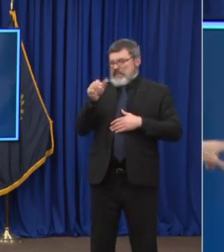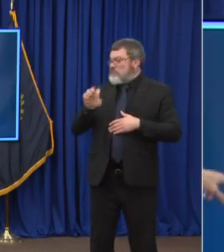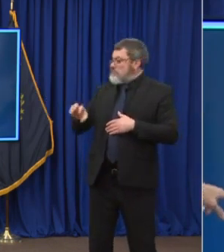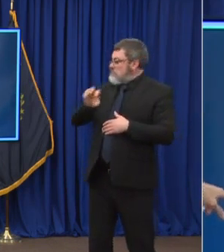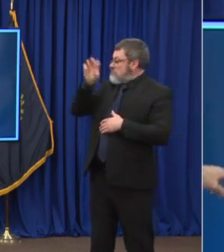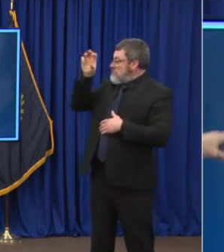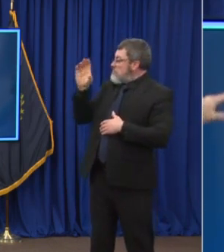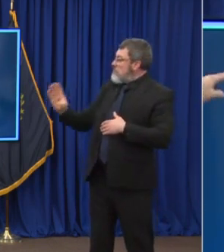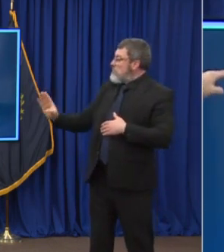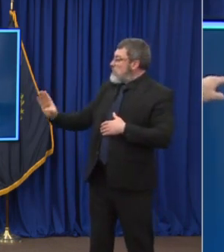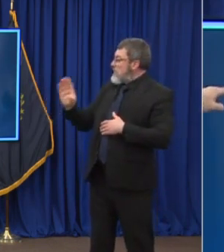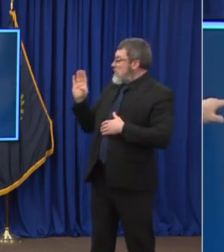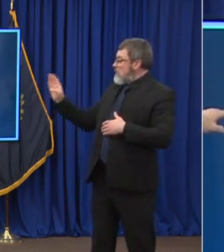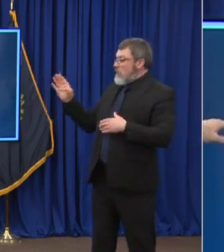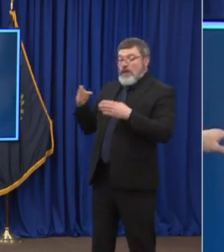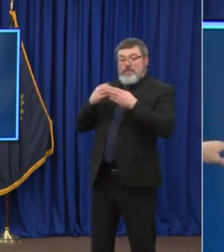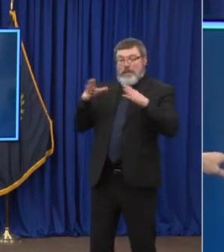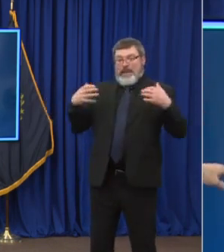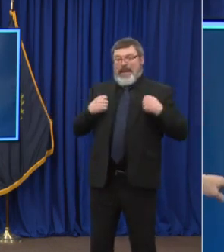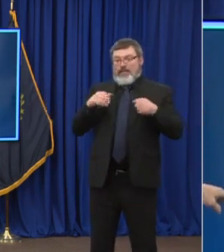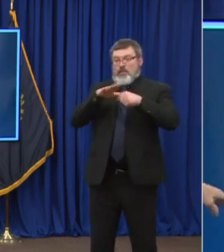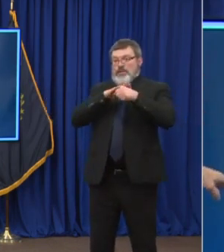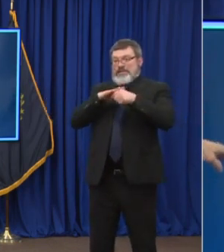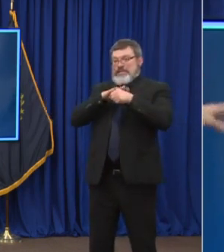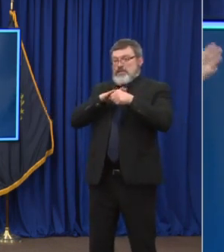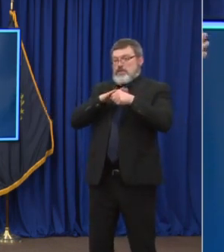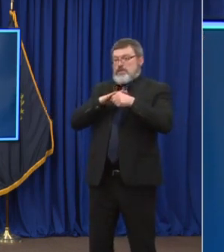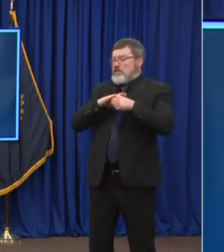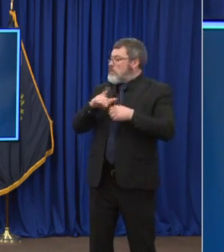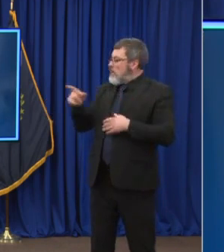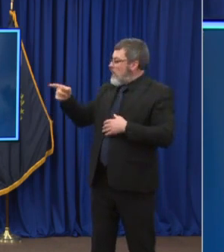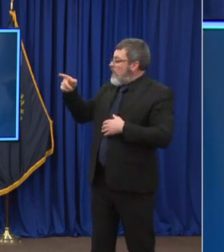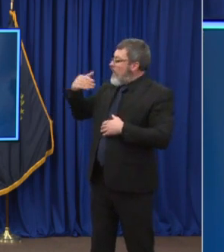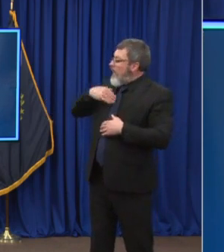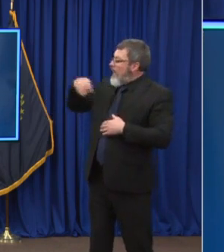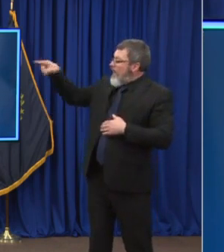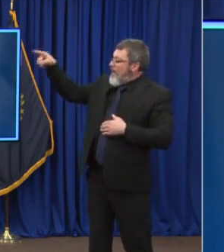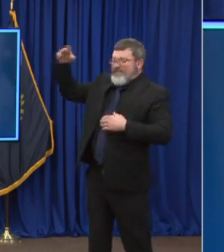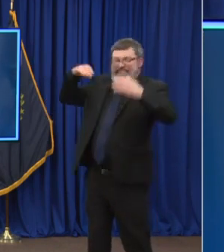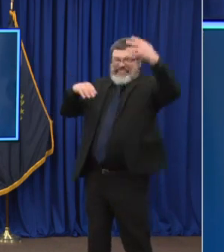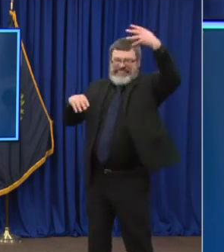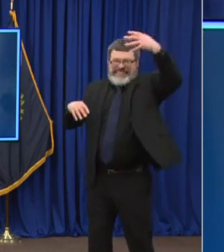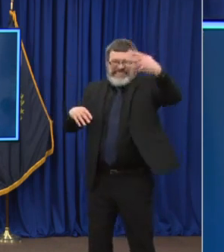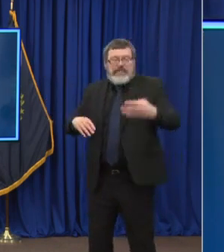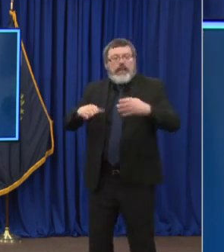YOU CAN MAP THINGS OUT BY COUNTY, PUBLIC HEALTH REGION, OR YOUR TOWN.